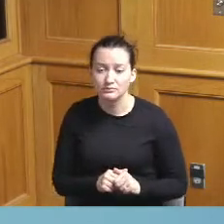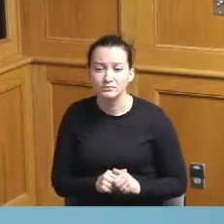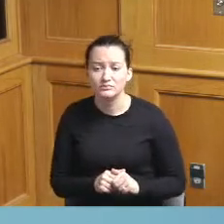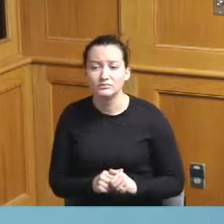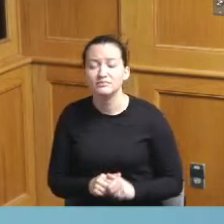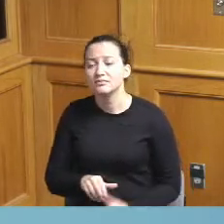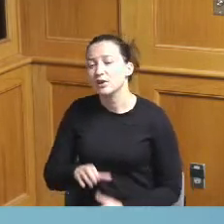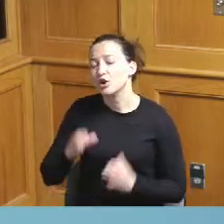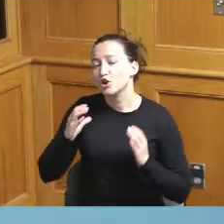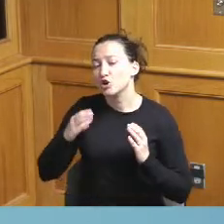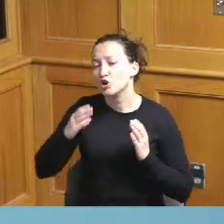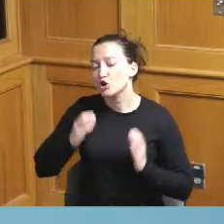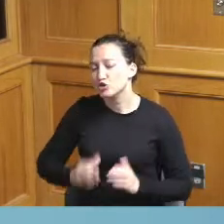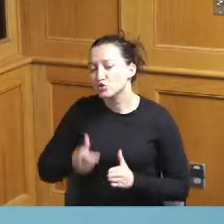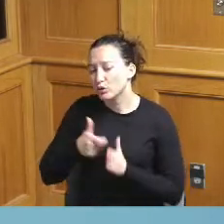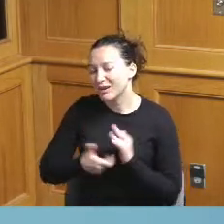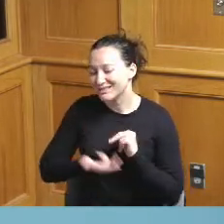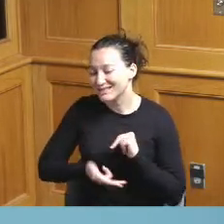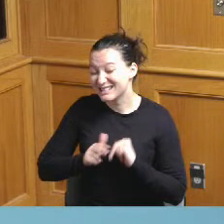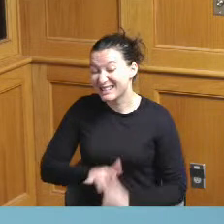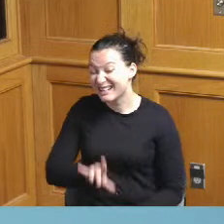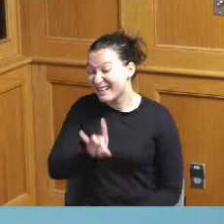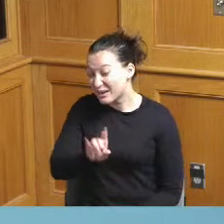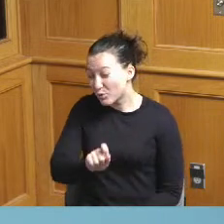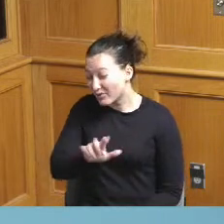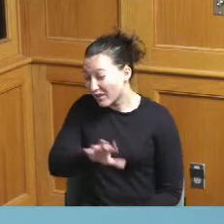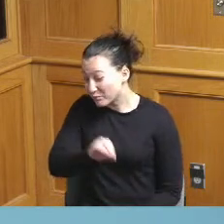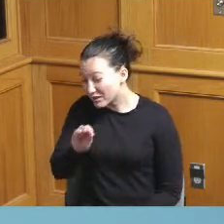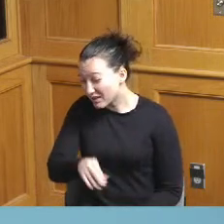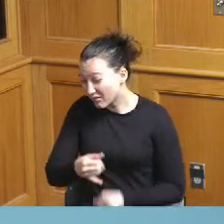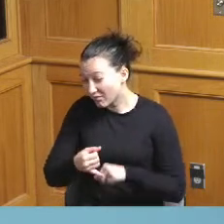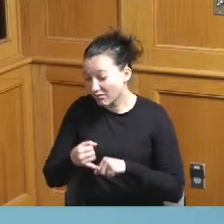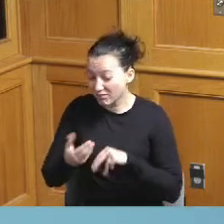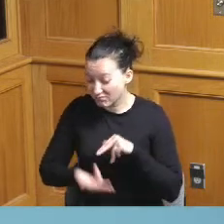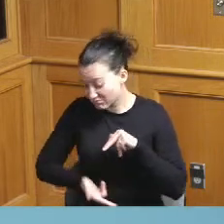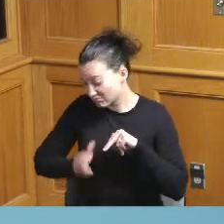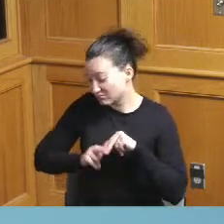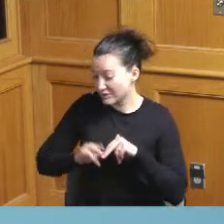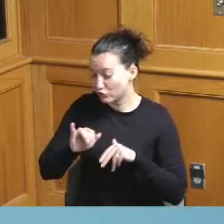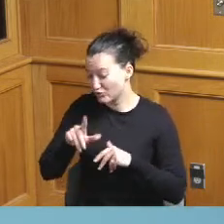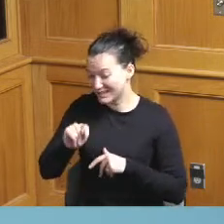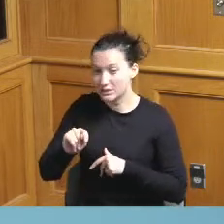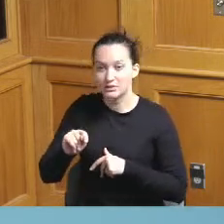Index Trends to eight and a half percent for the previous 12 months and with Social Security